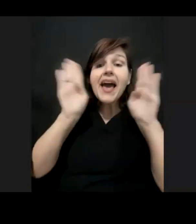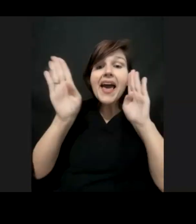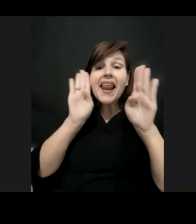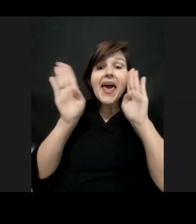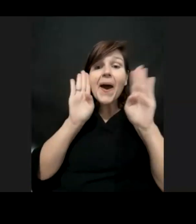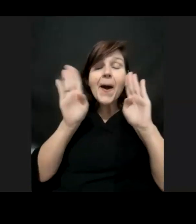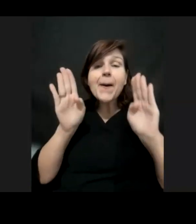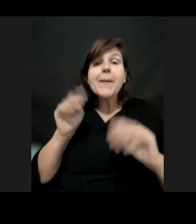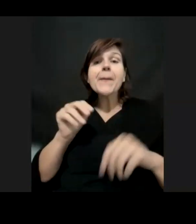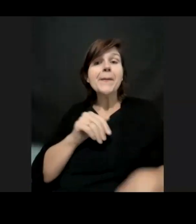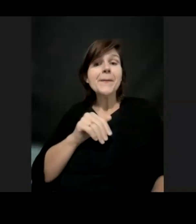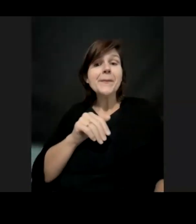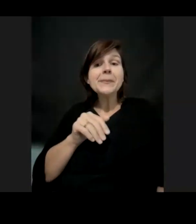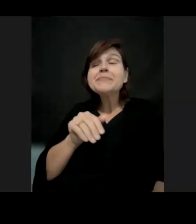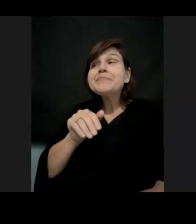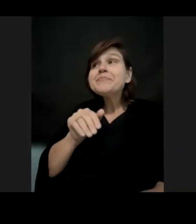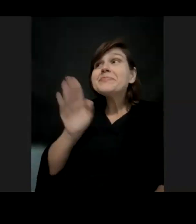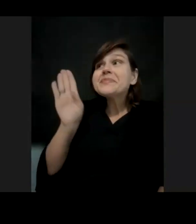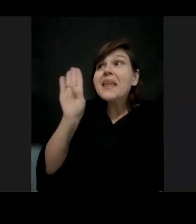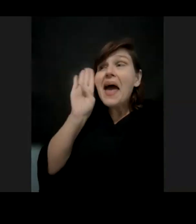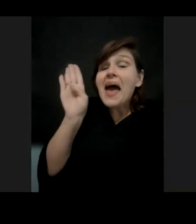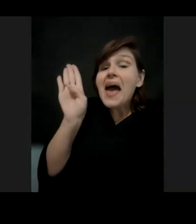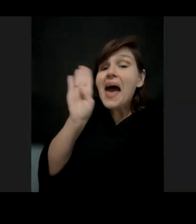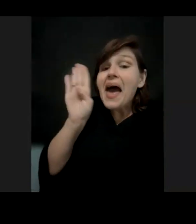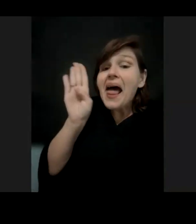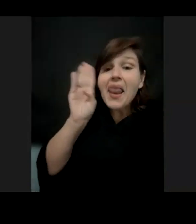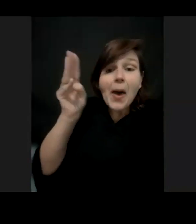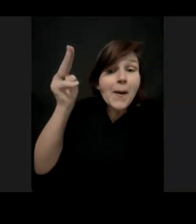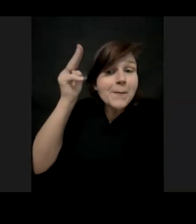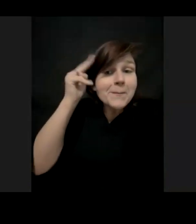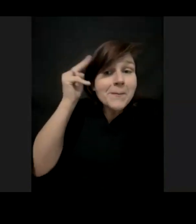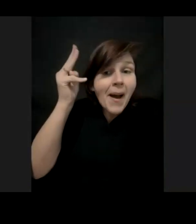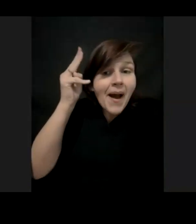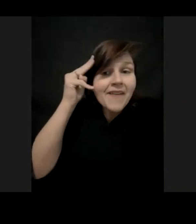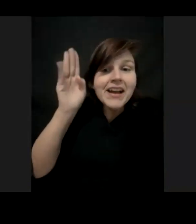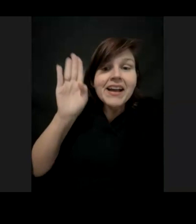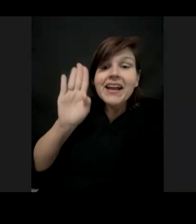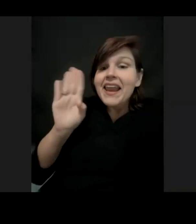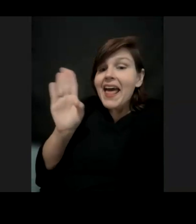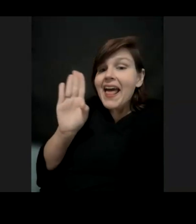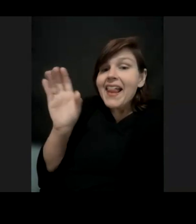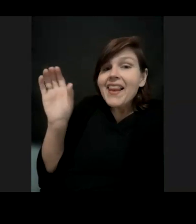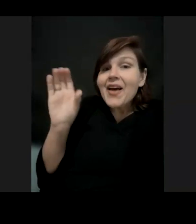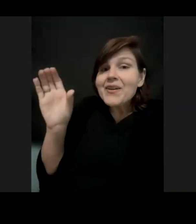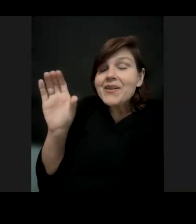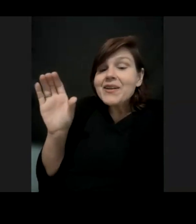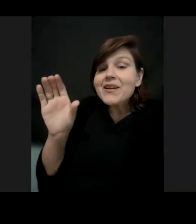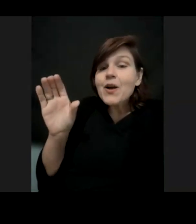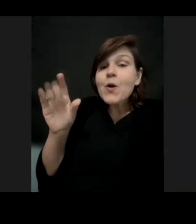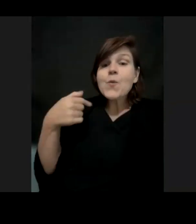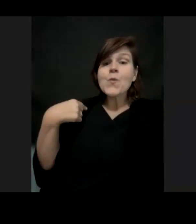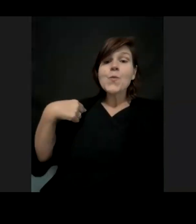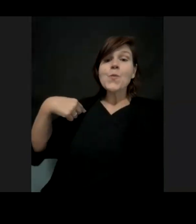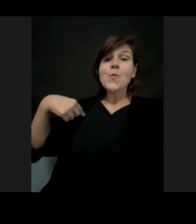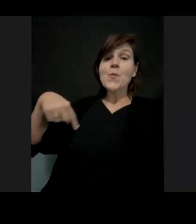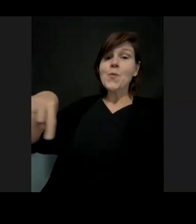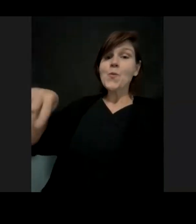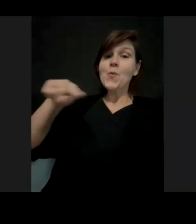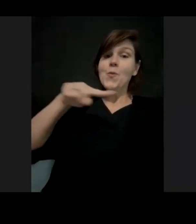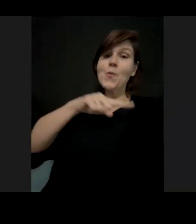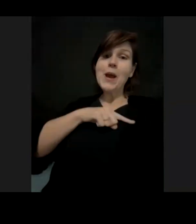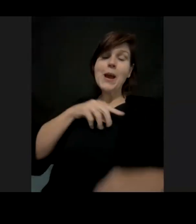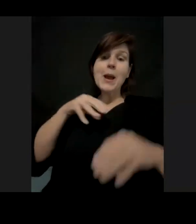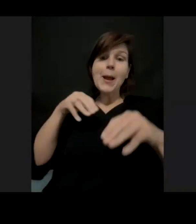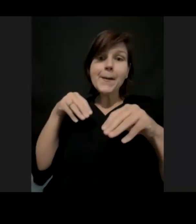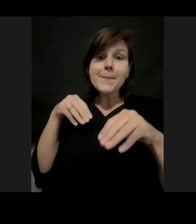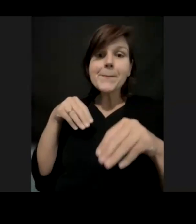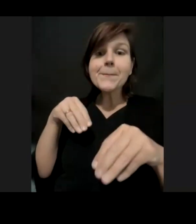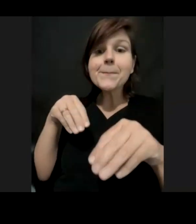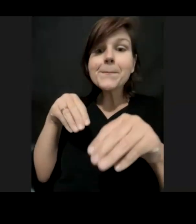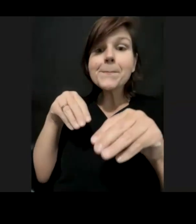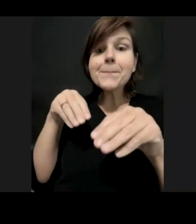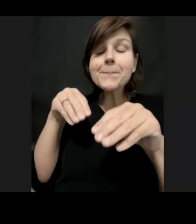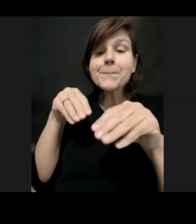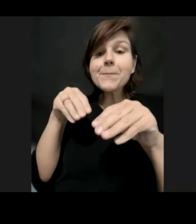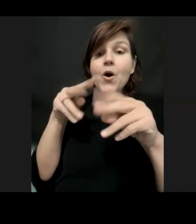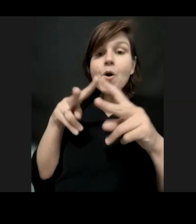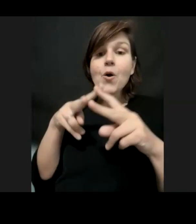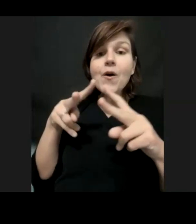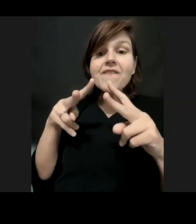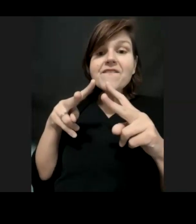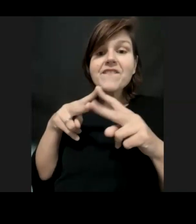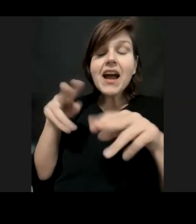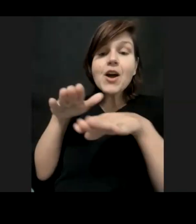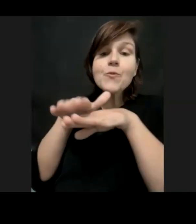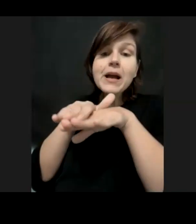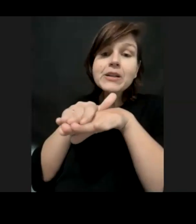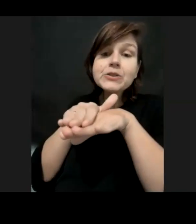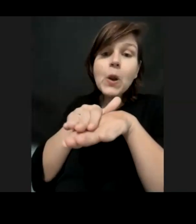“Hello, Marvin and Callie, we mooove very sloooowwwly,” said Gail.